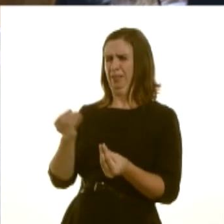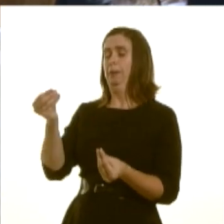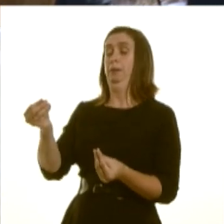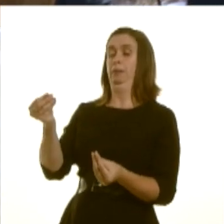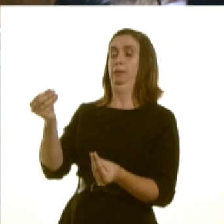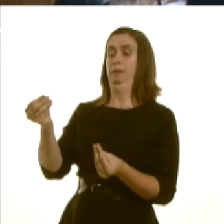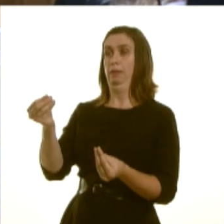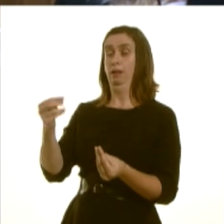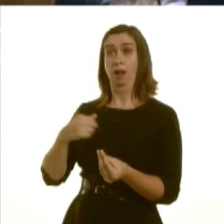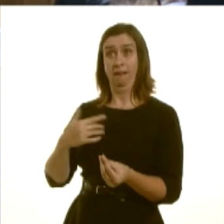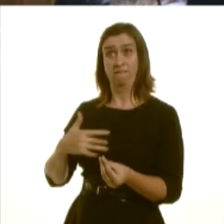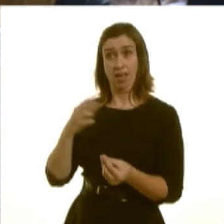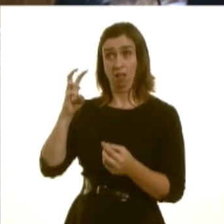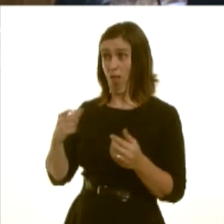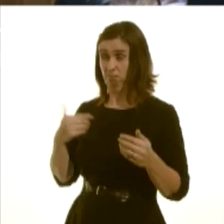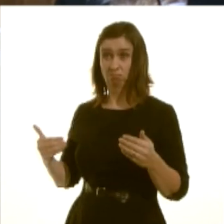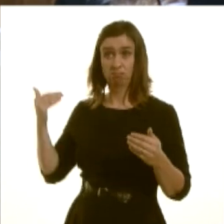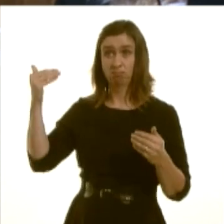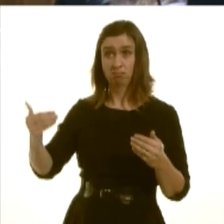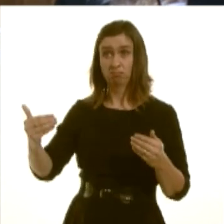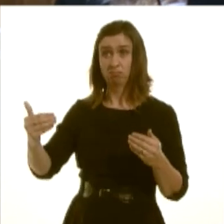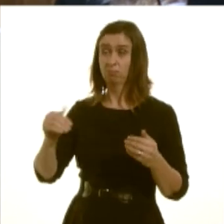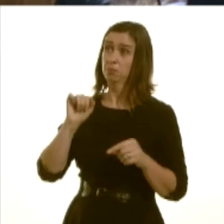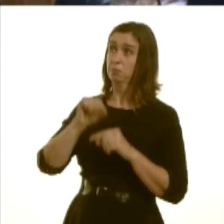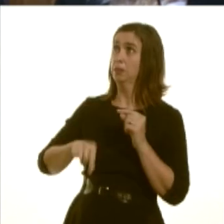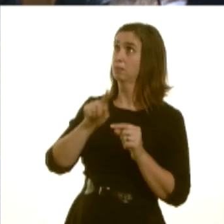is, I believe, leading the way, certainly as far as Britain is concerned. That is shown